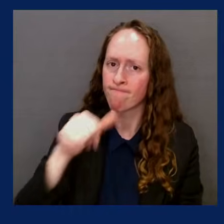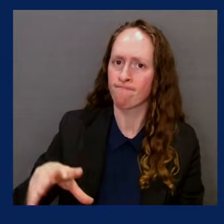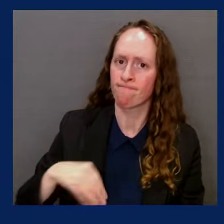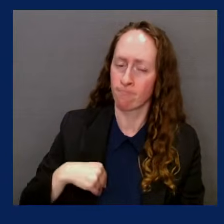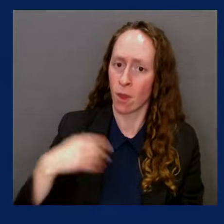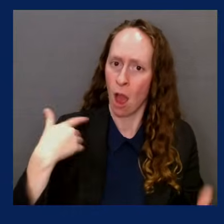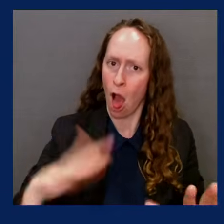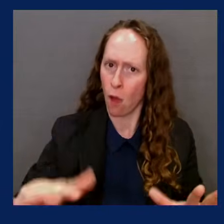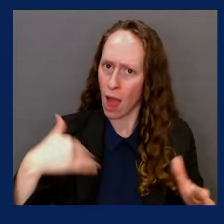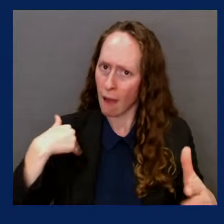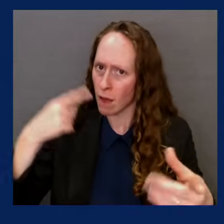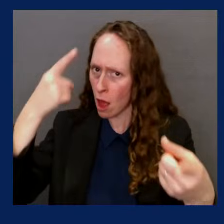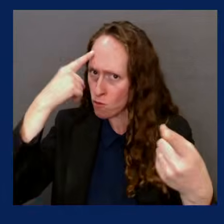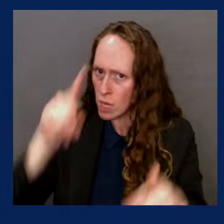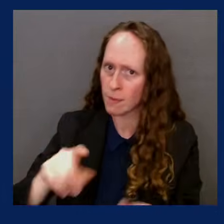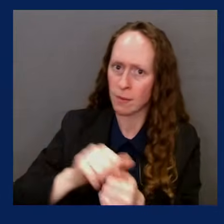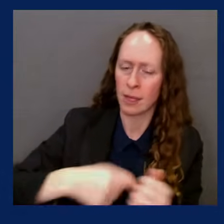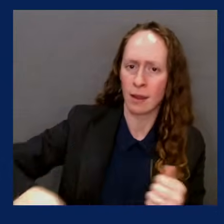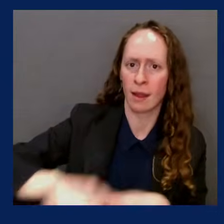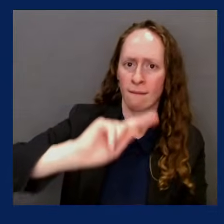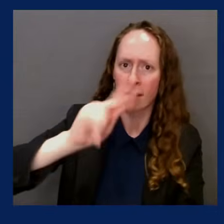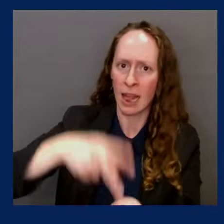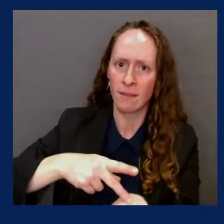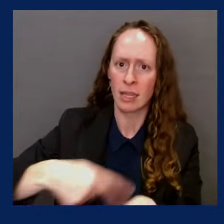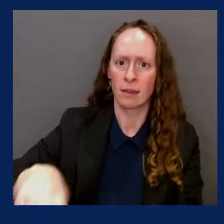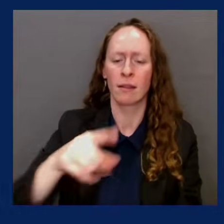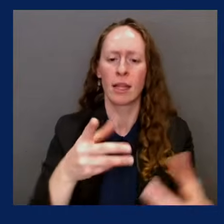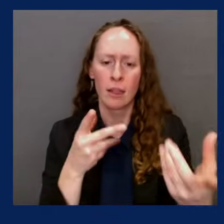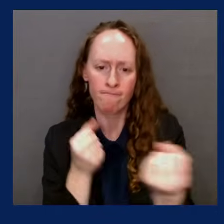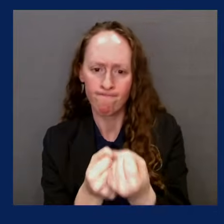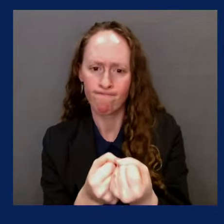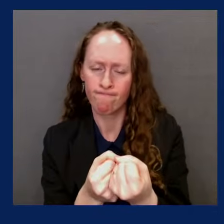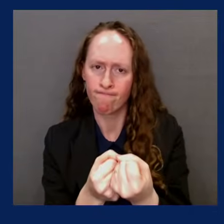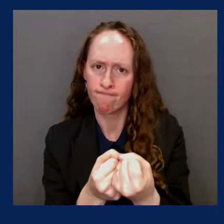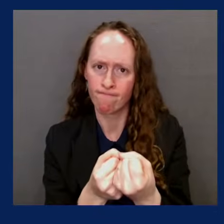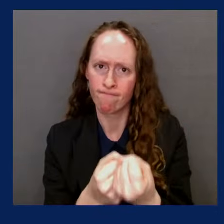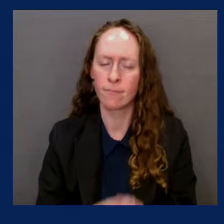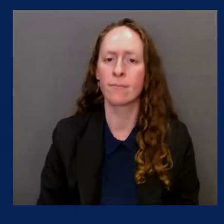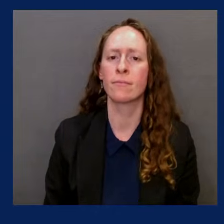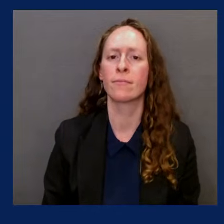And, Mr. Prime Minister, today we renewed our commitment